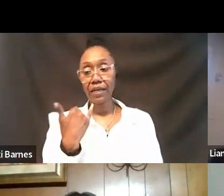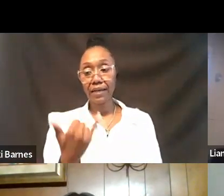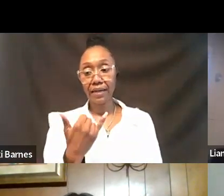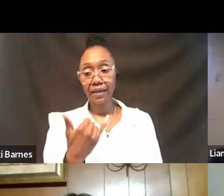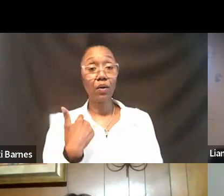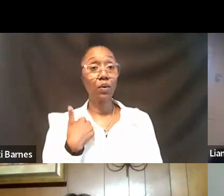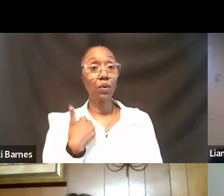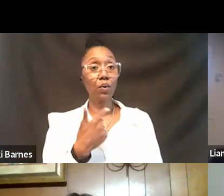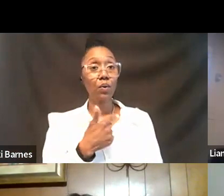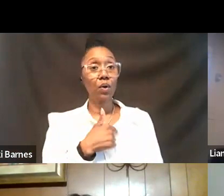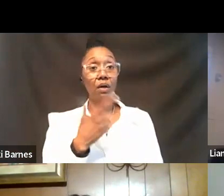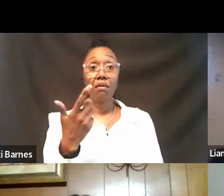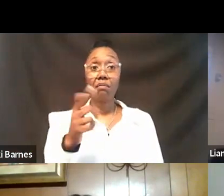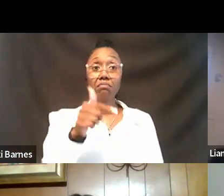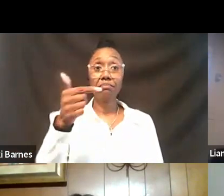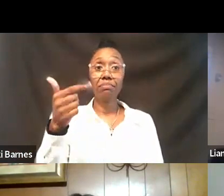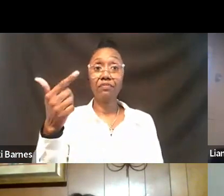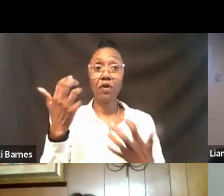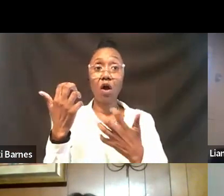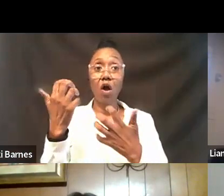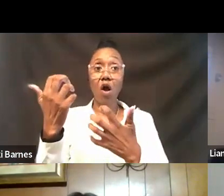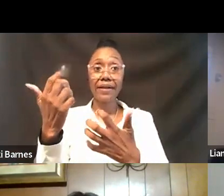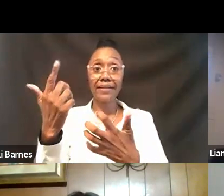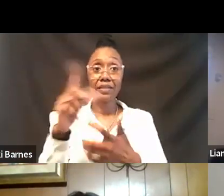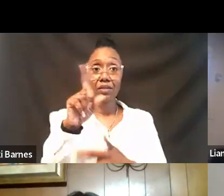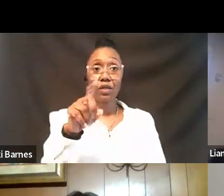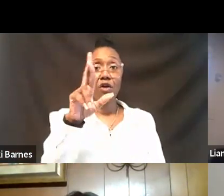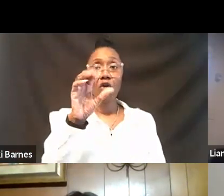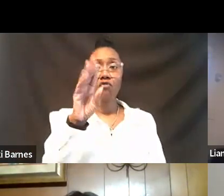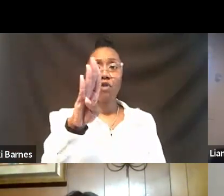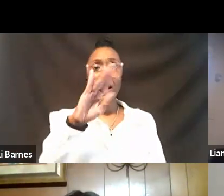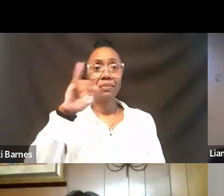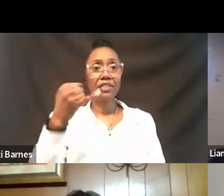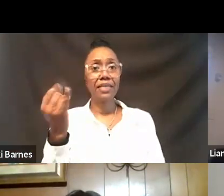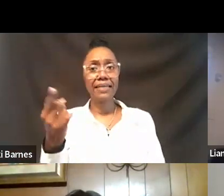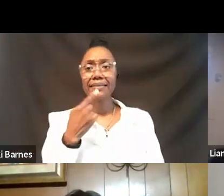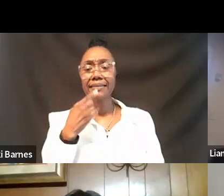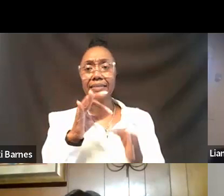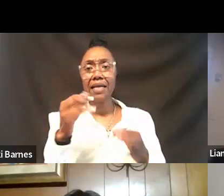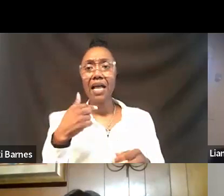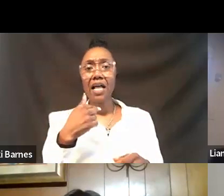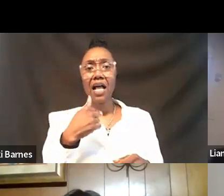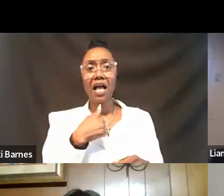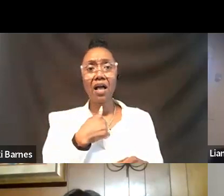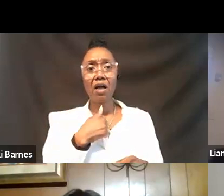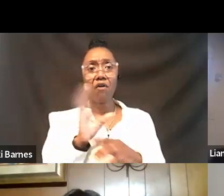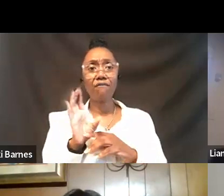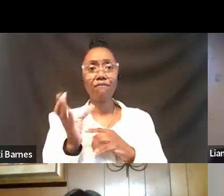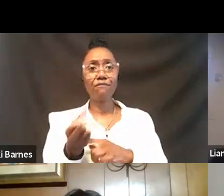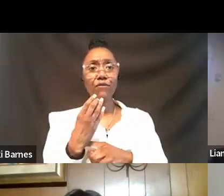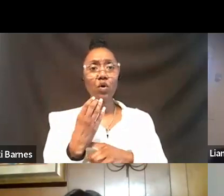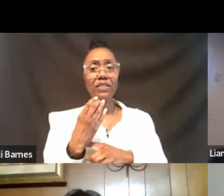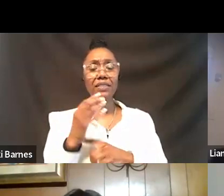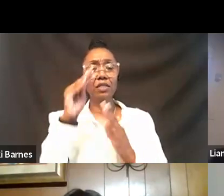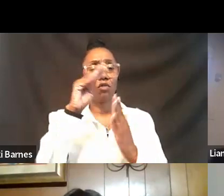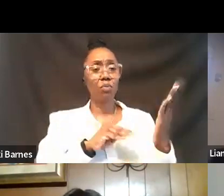So the first is from Rob J. He said, I was forced to submit a discrimination complaint with OCR.